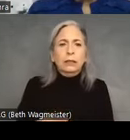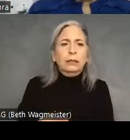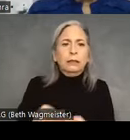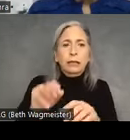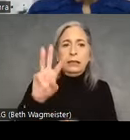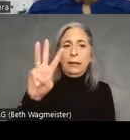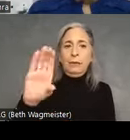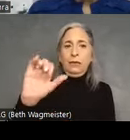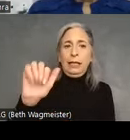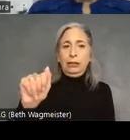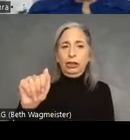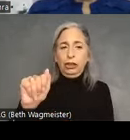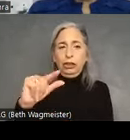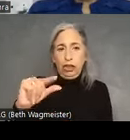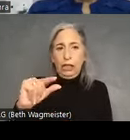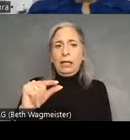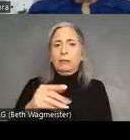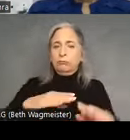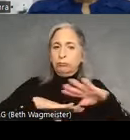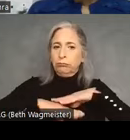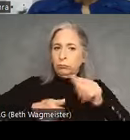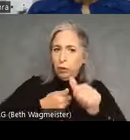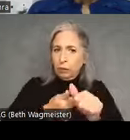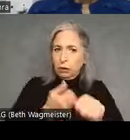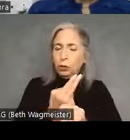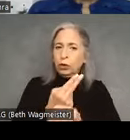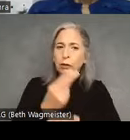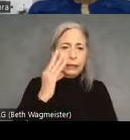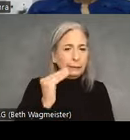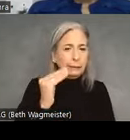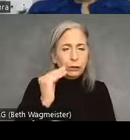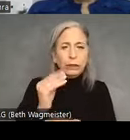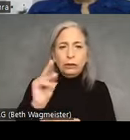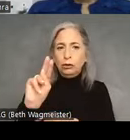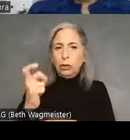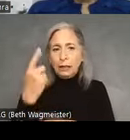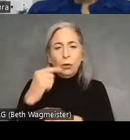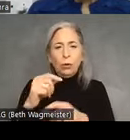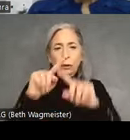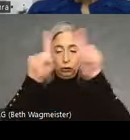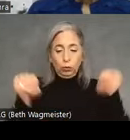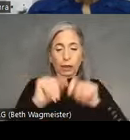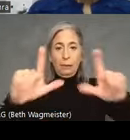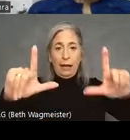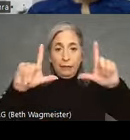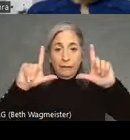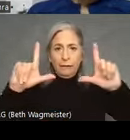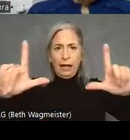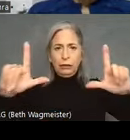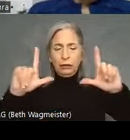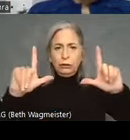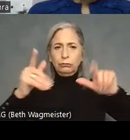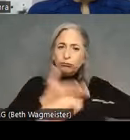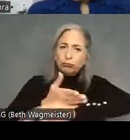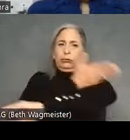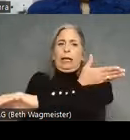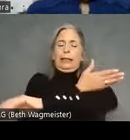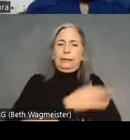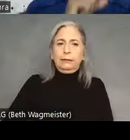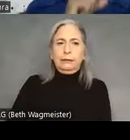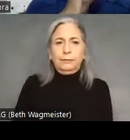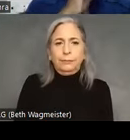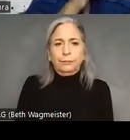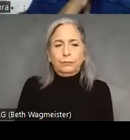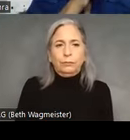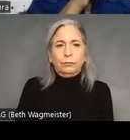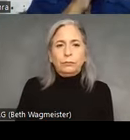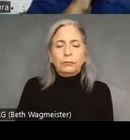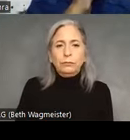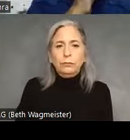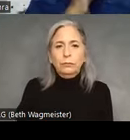beyond and making sure the user experience for screen magnifier users is enhanced.